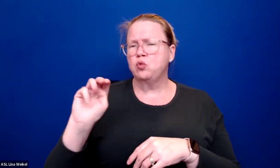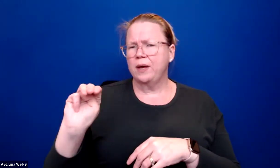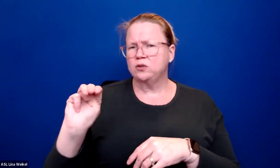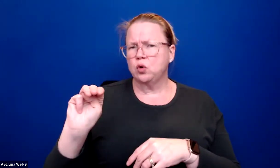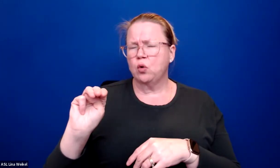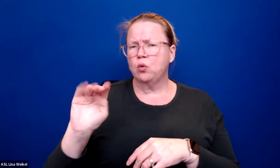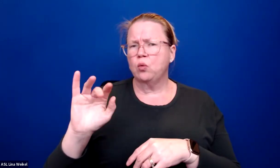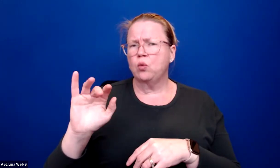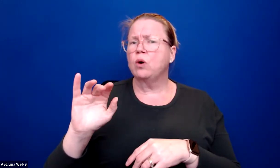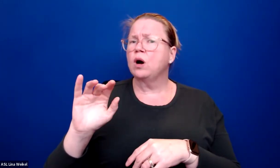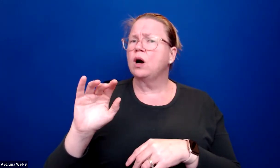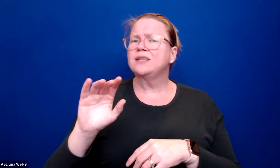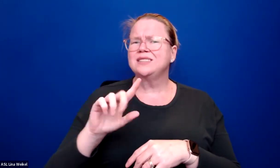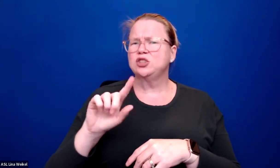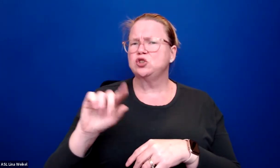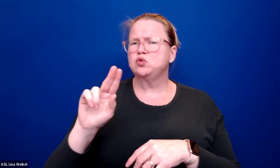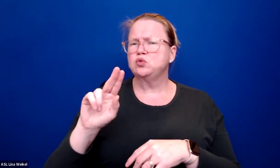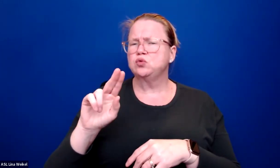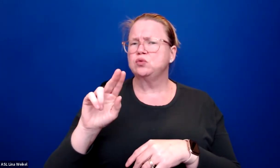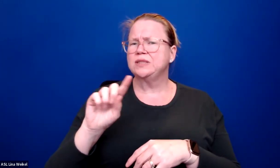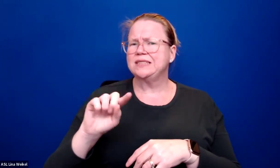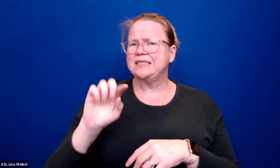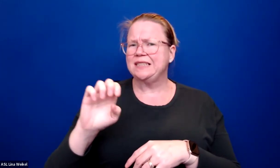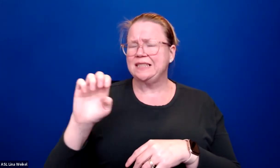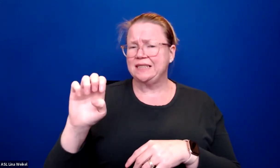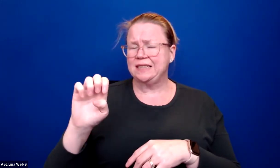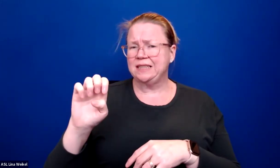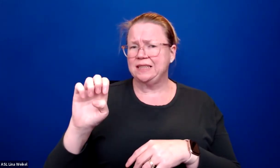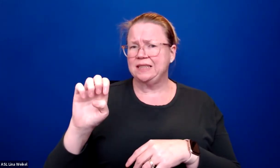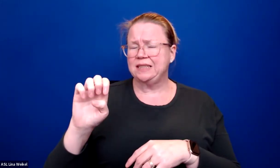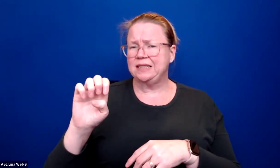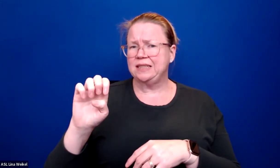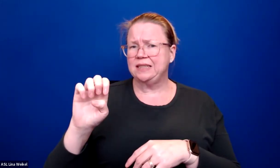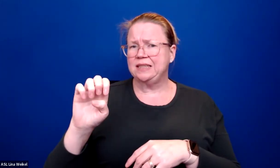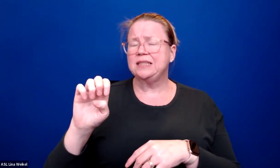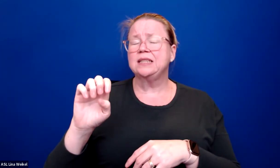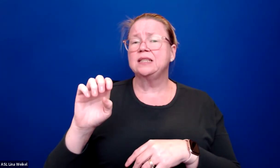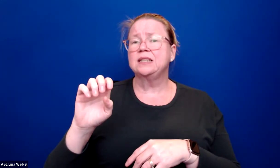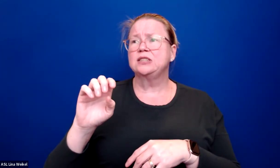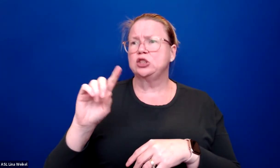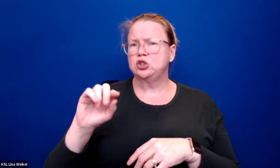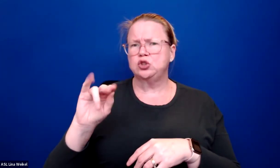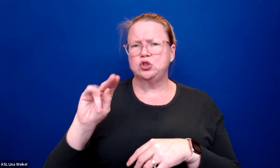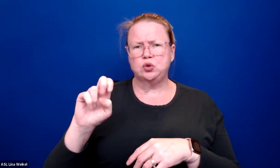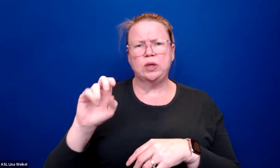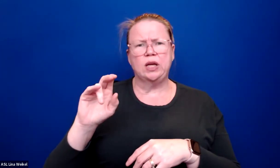Elissa w/ APRIL: entrepreneurial, so ZEE. Elissa w/ APRIL: And they did a lot of work